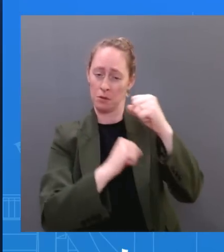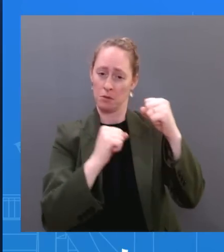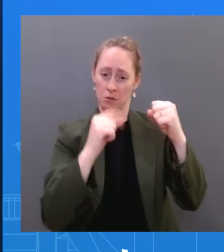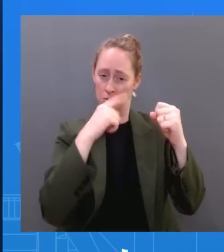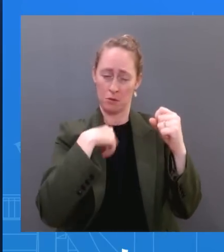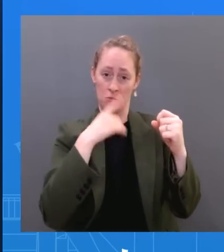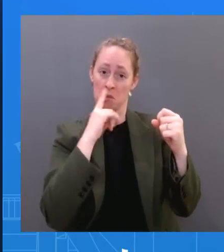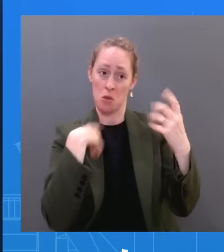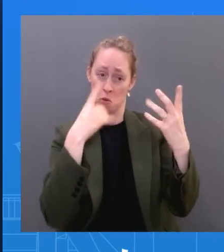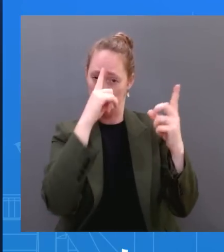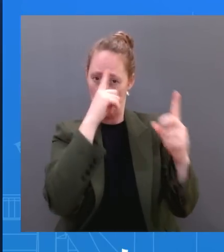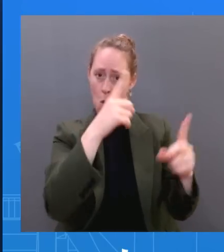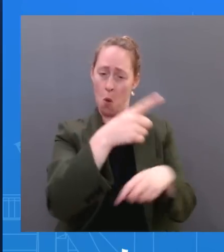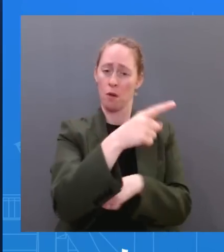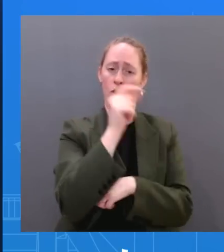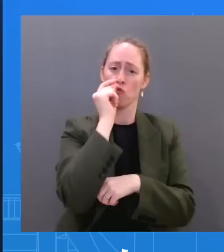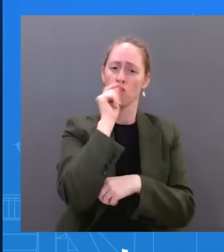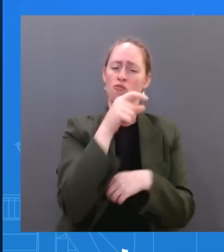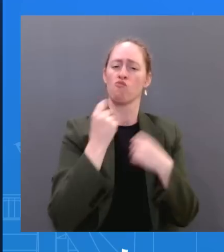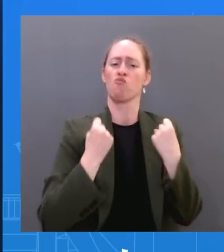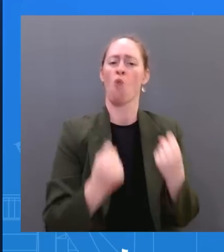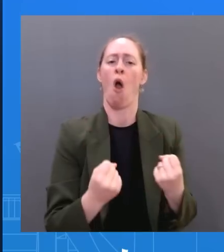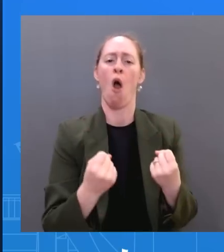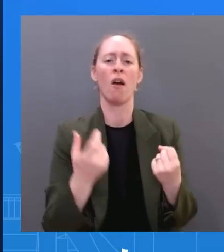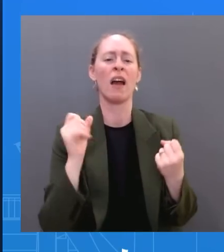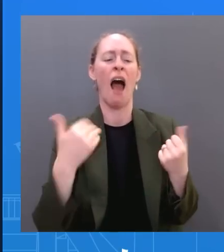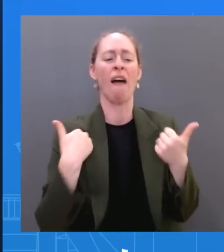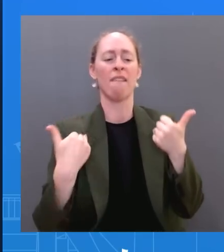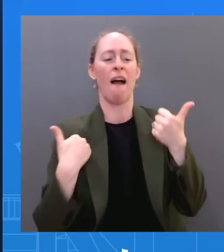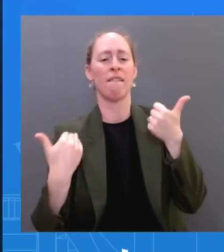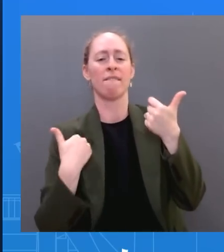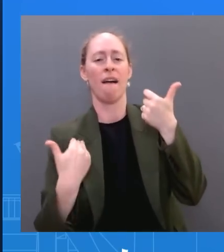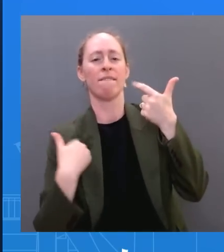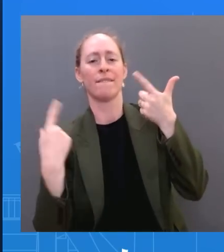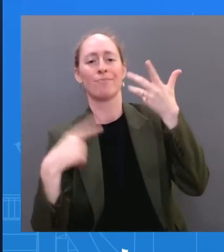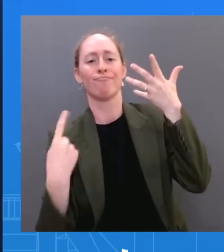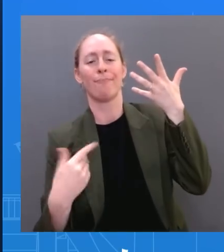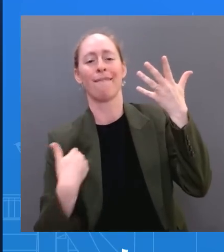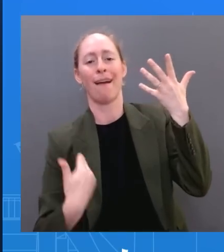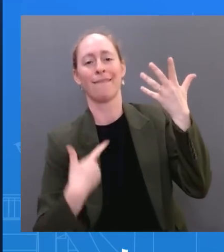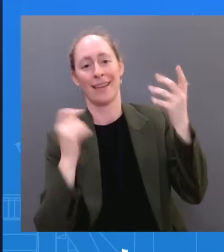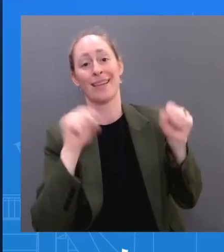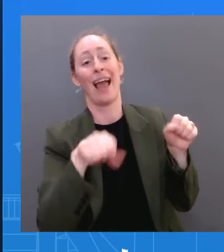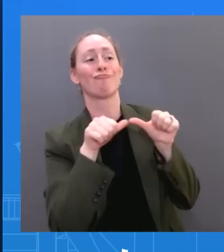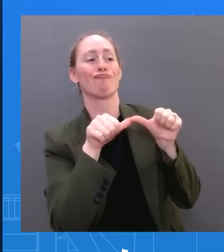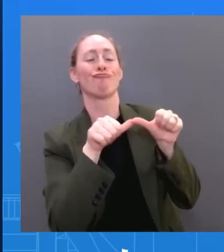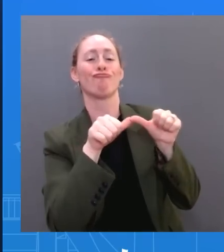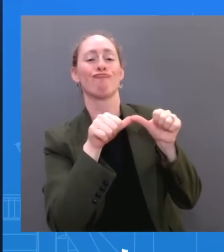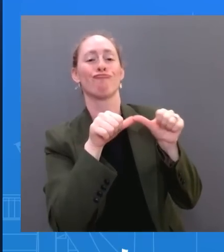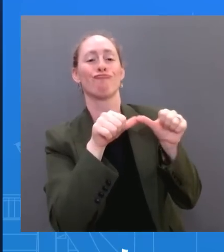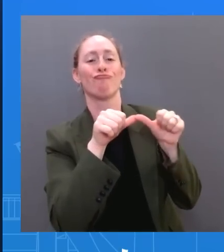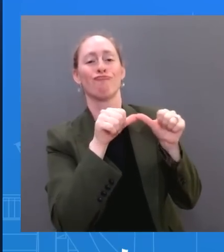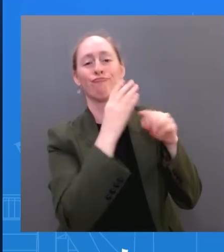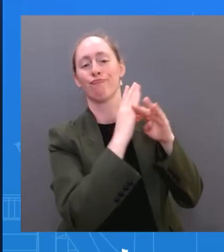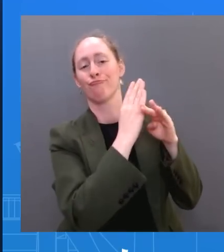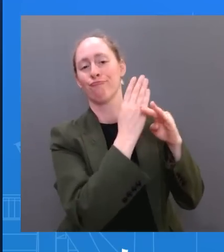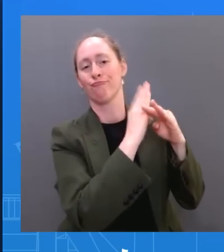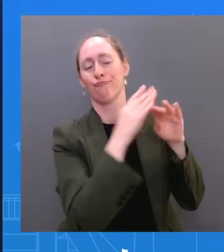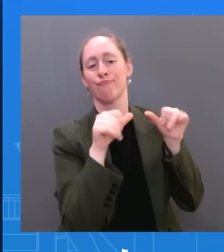so that they are in as strong a position as possible at the negotiating table when diplomacy comes. And as President Zelenskyy himself has said: